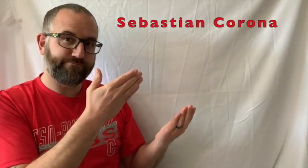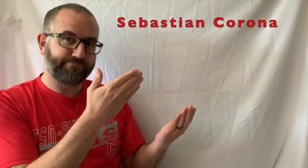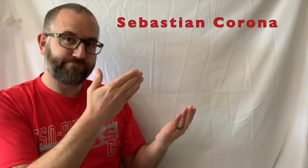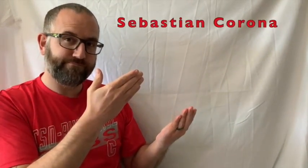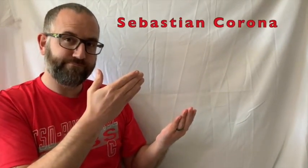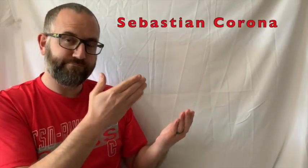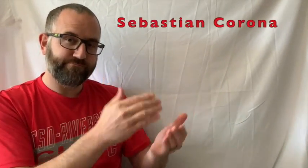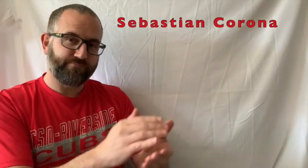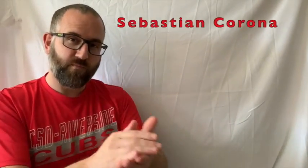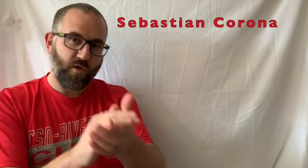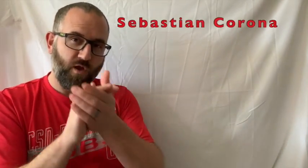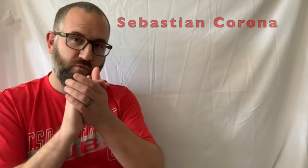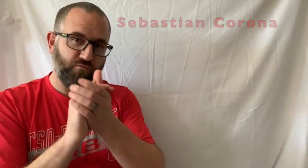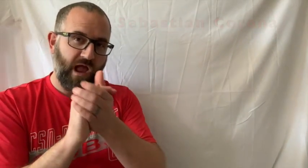Sebastian, congratulations.